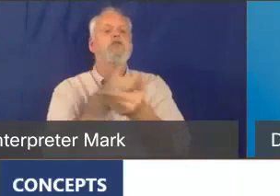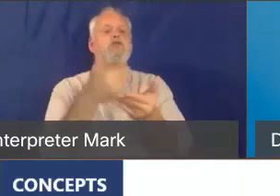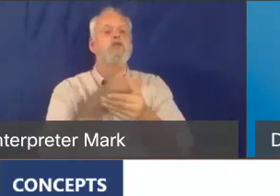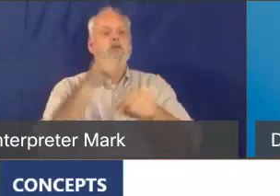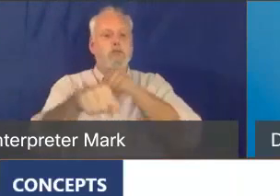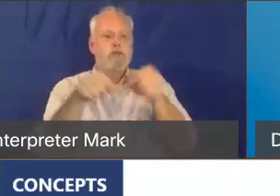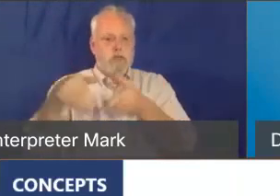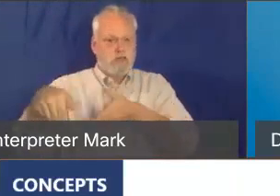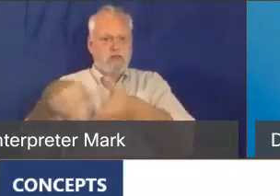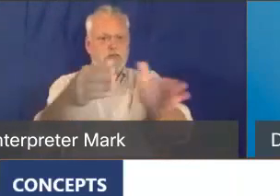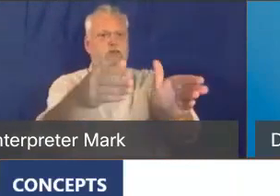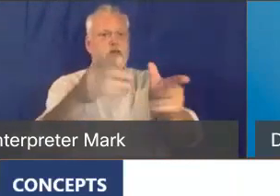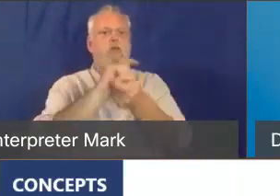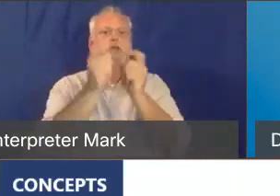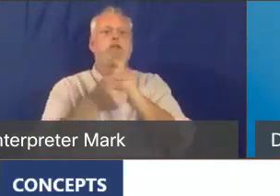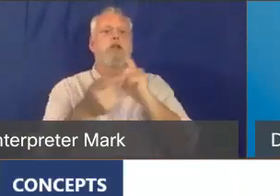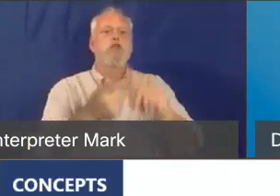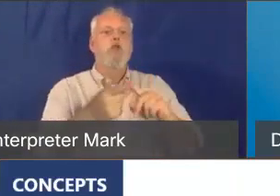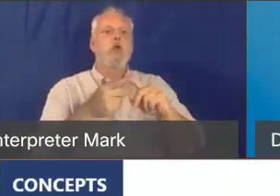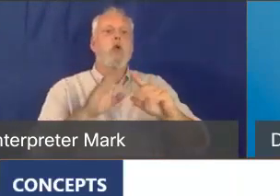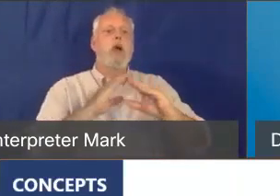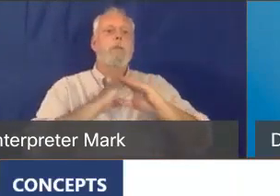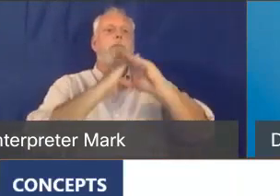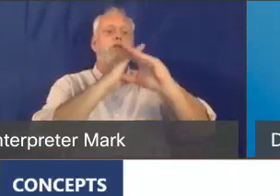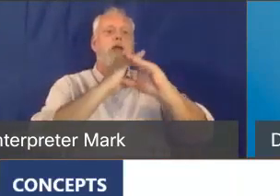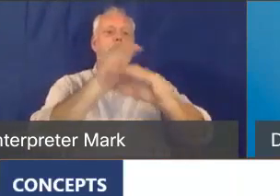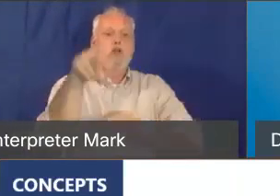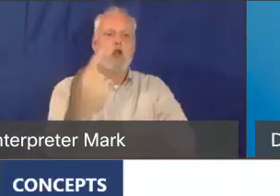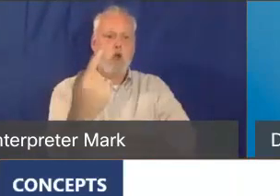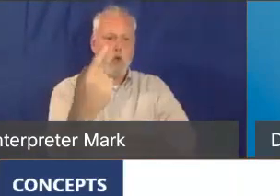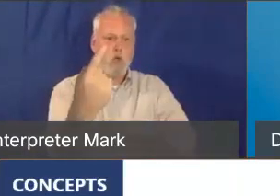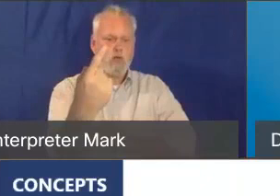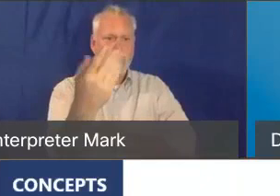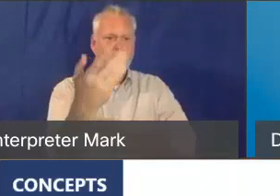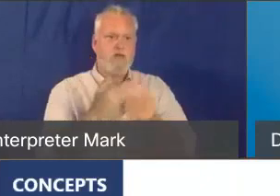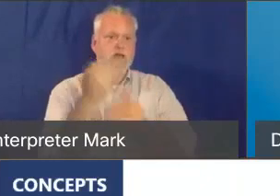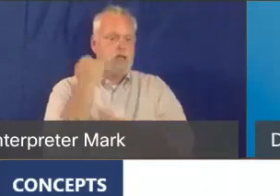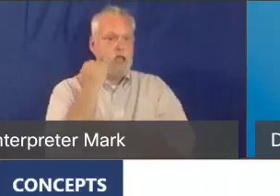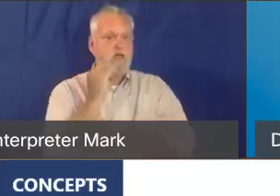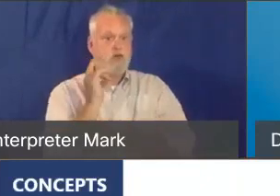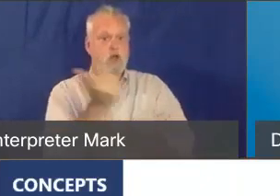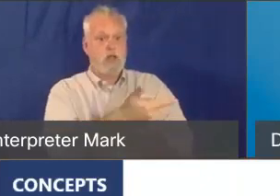We're going to turn that into a protected only phase. So if you were a driver turning left on the Constitution from 15.